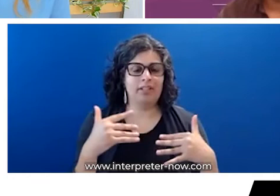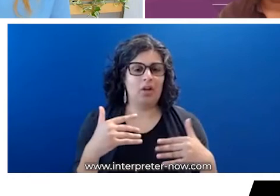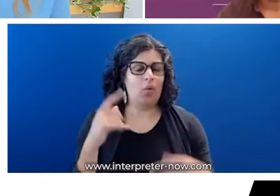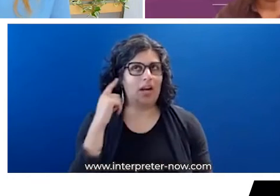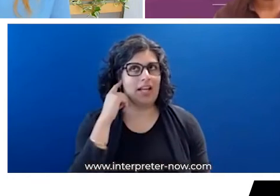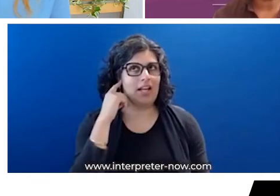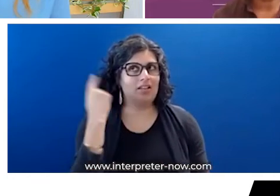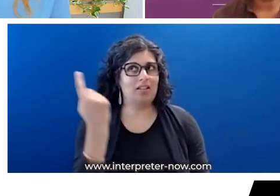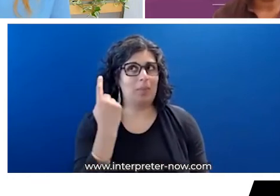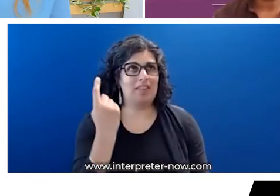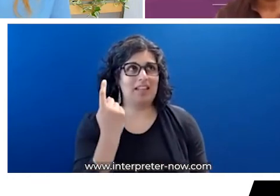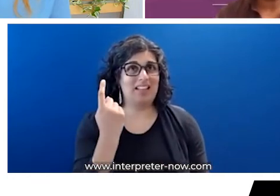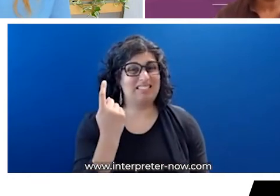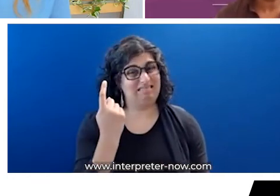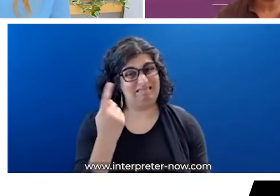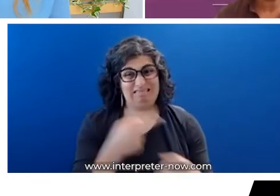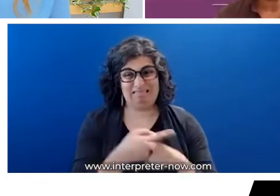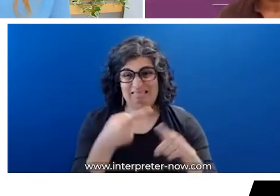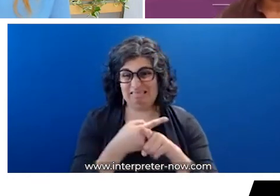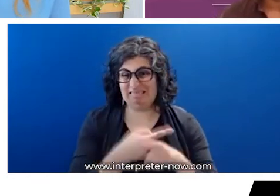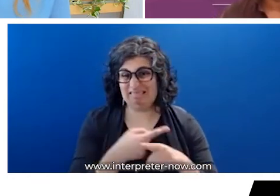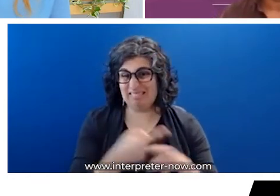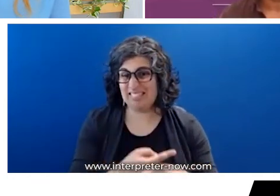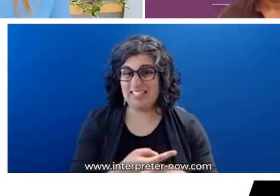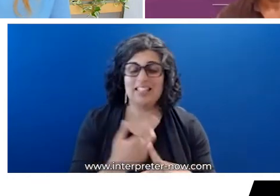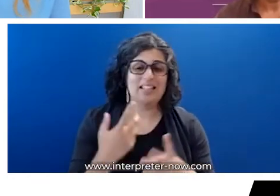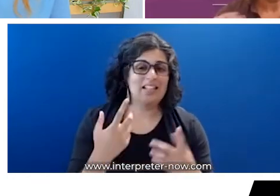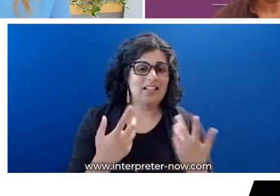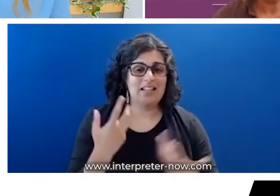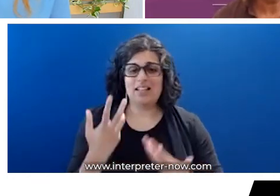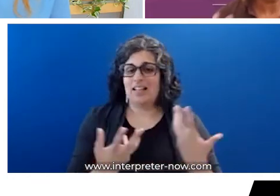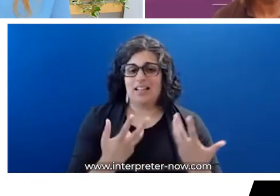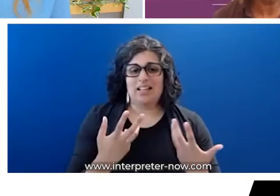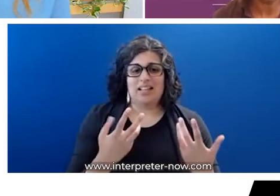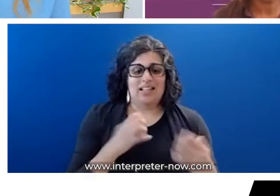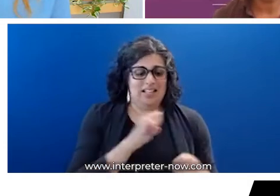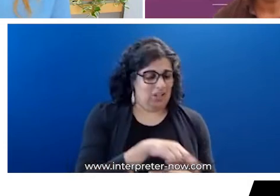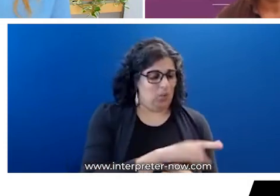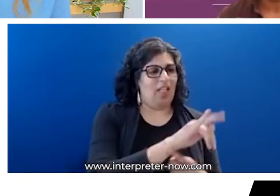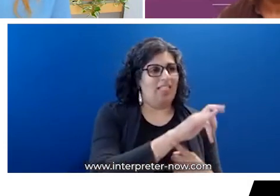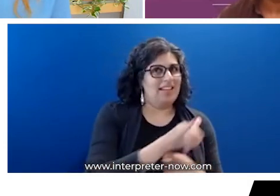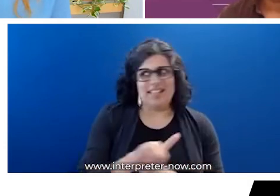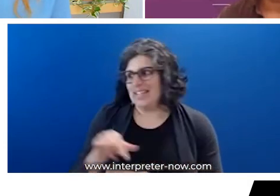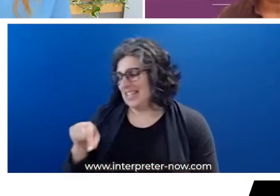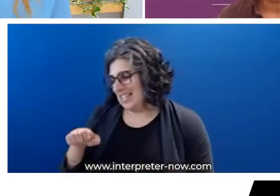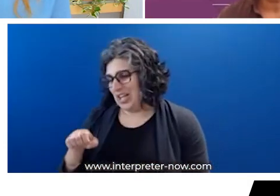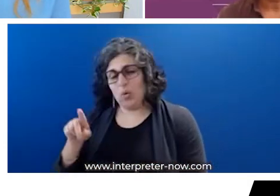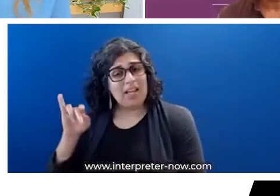not aligned with all the best practices around equality and equity and inclusion, and belonging,